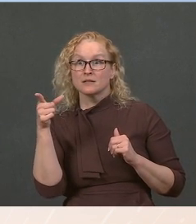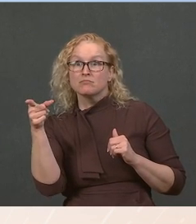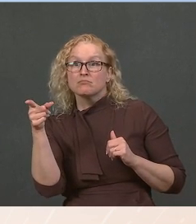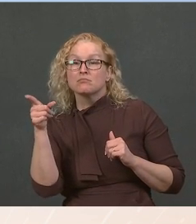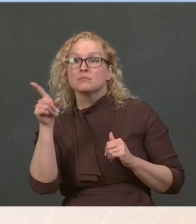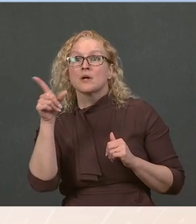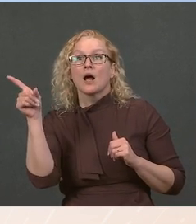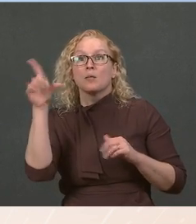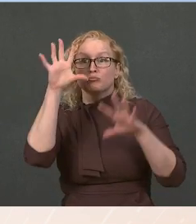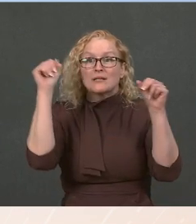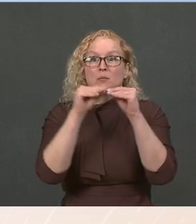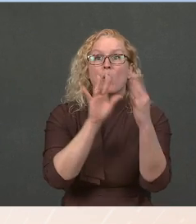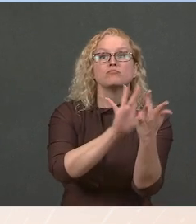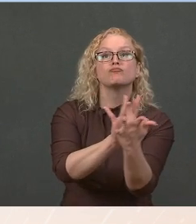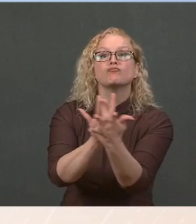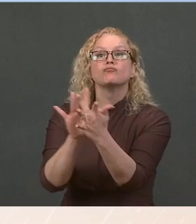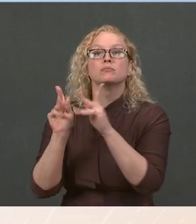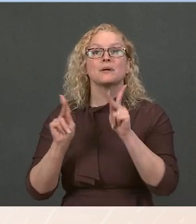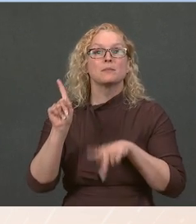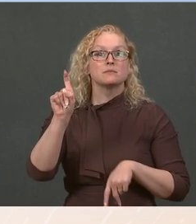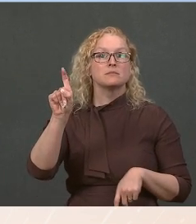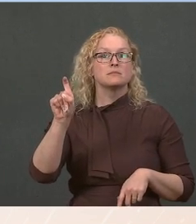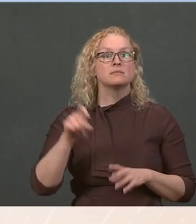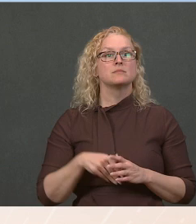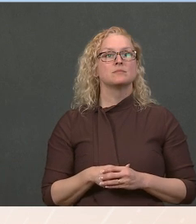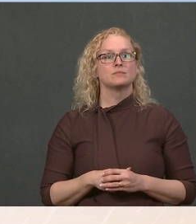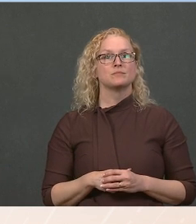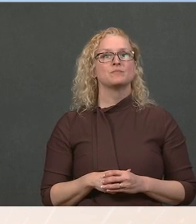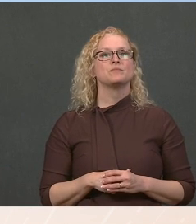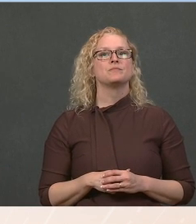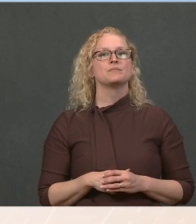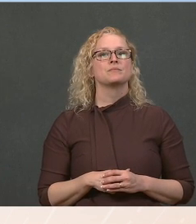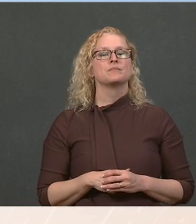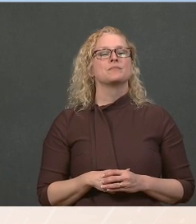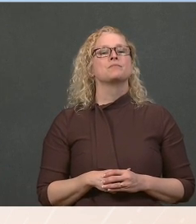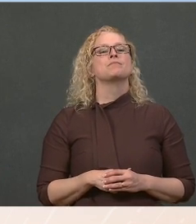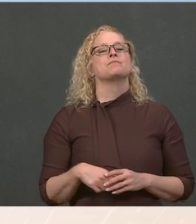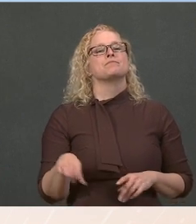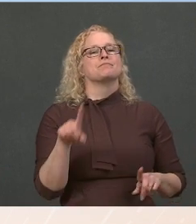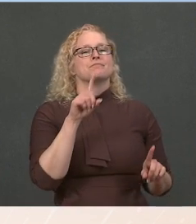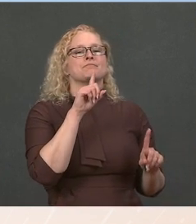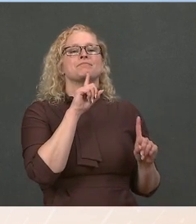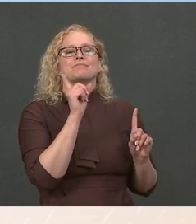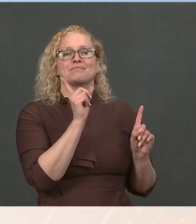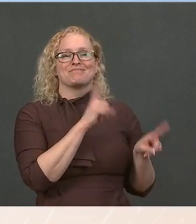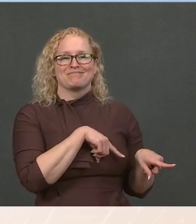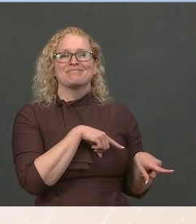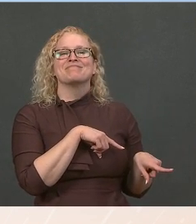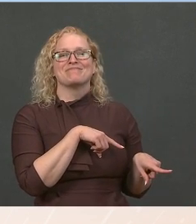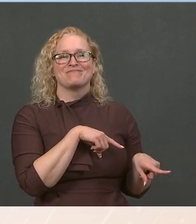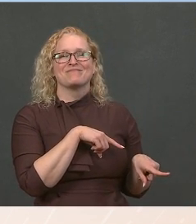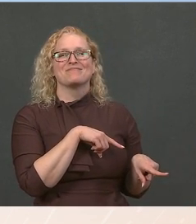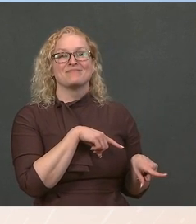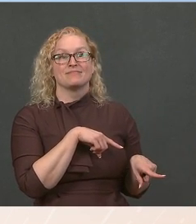he was pretty clear this morning at the end of his comments on the economy, on the jobs numbers, that he was going to go --